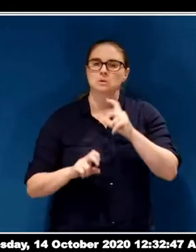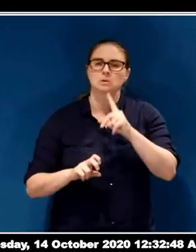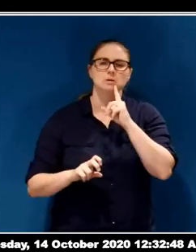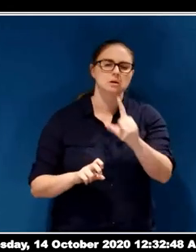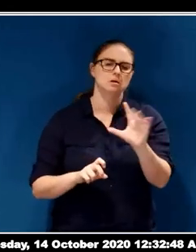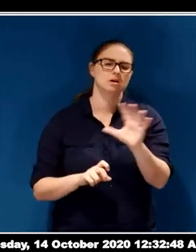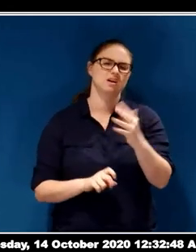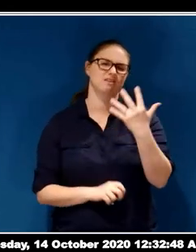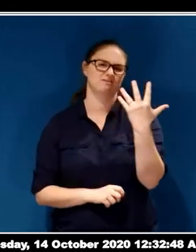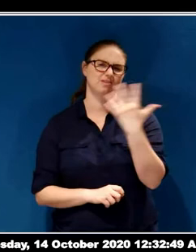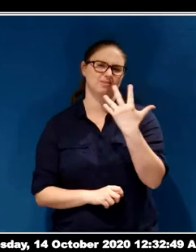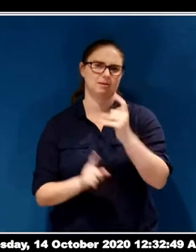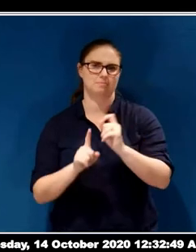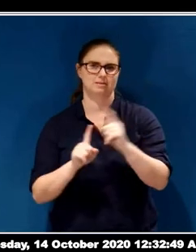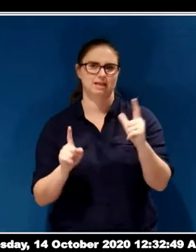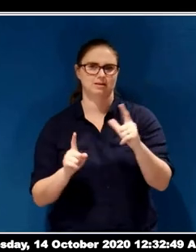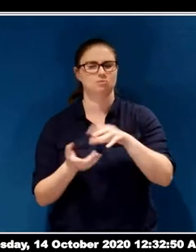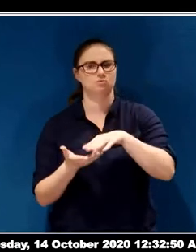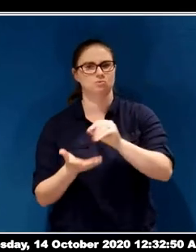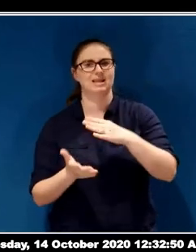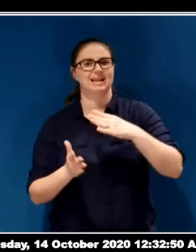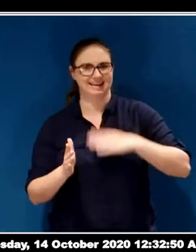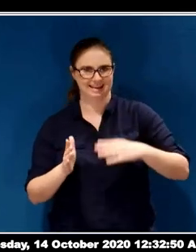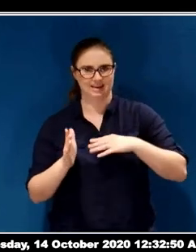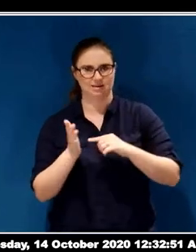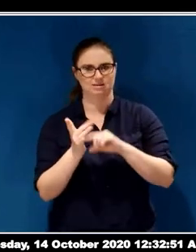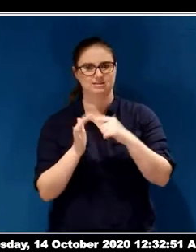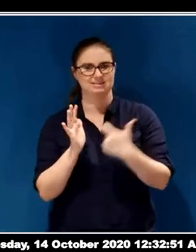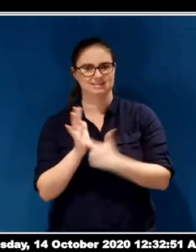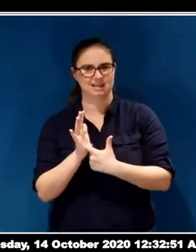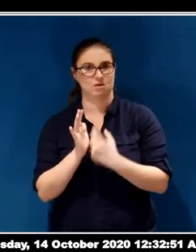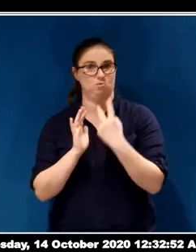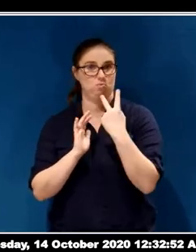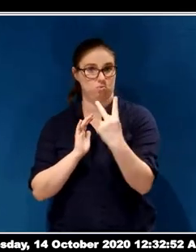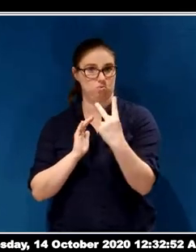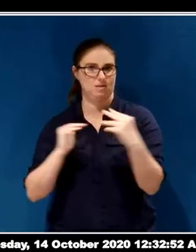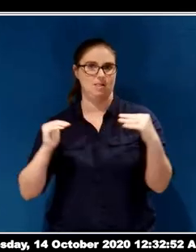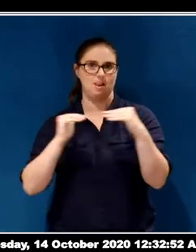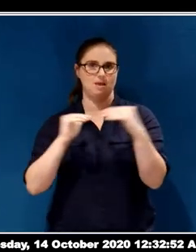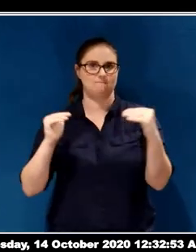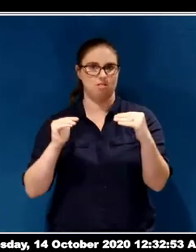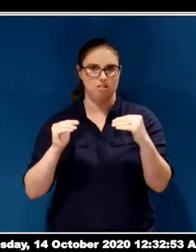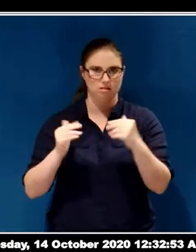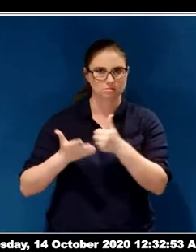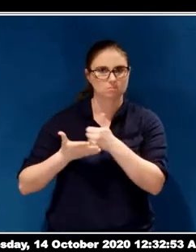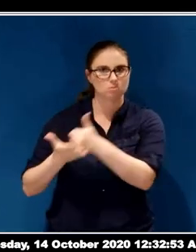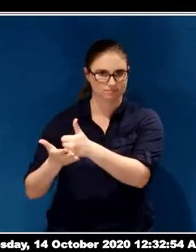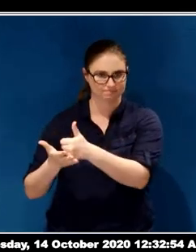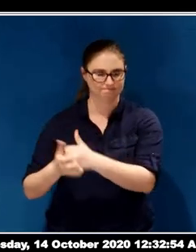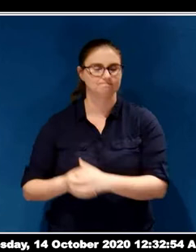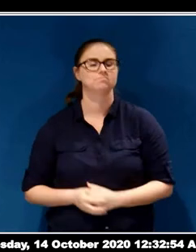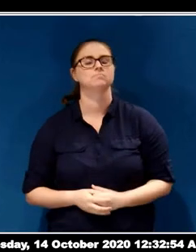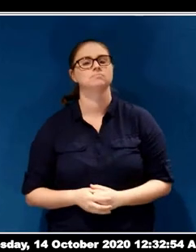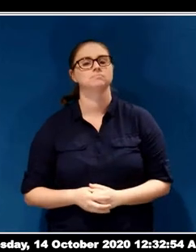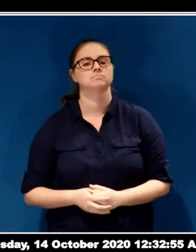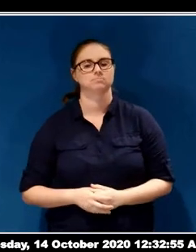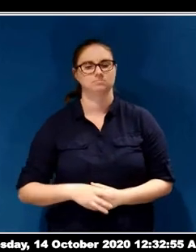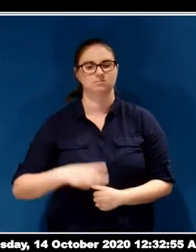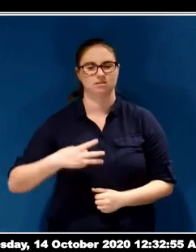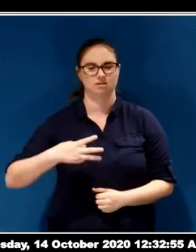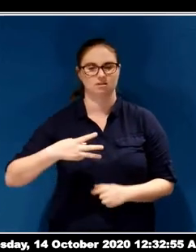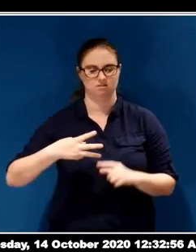Tier 3, so that's the rust-coloured tip at the top, highly intensive and